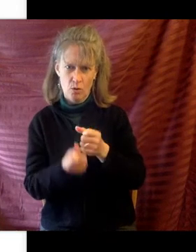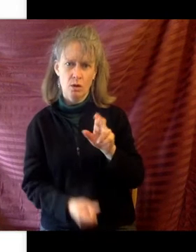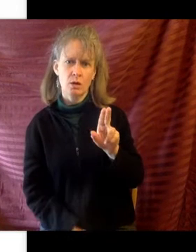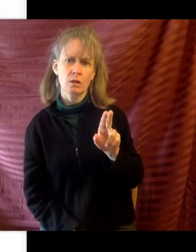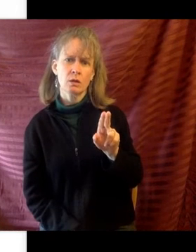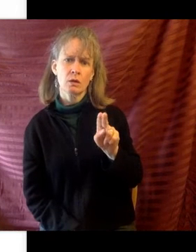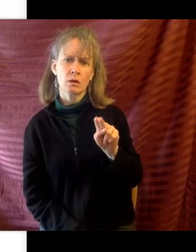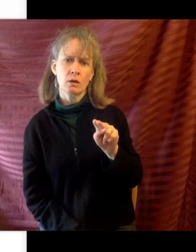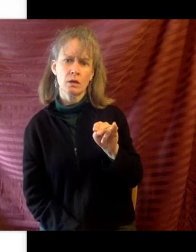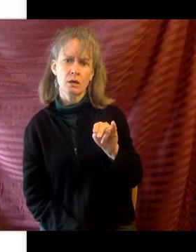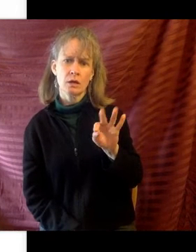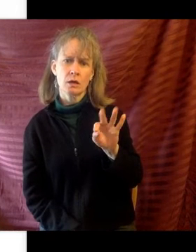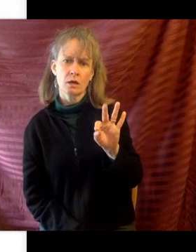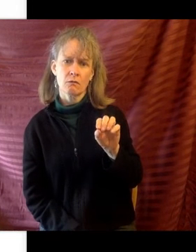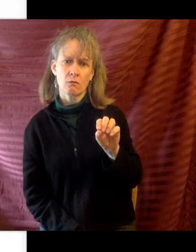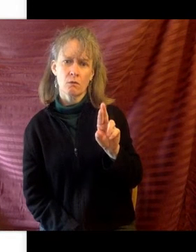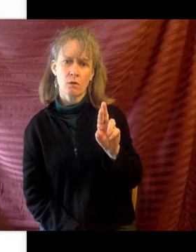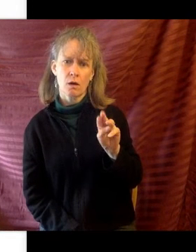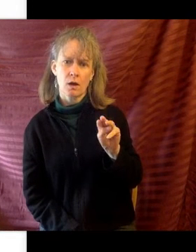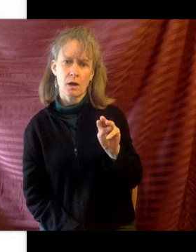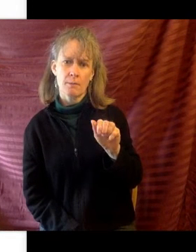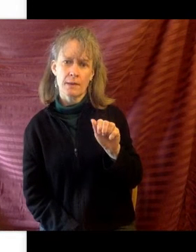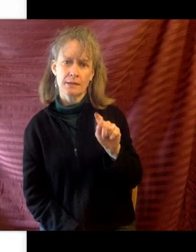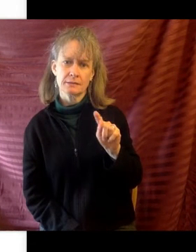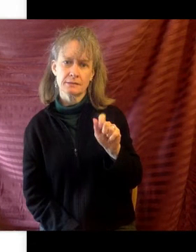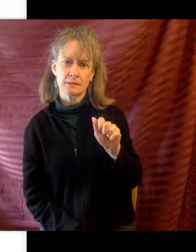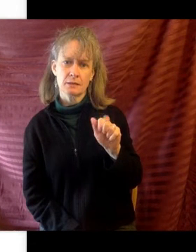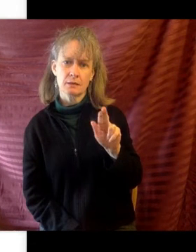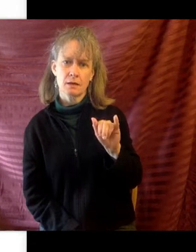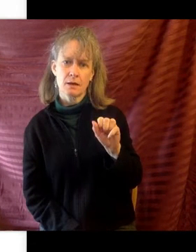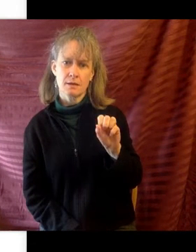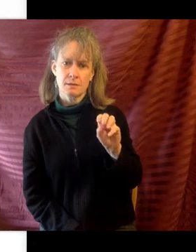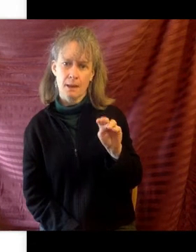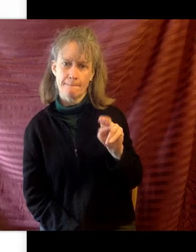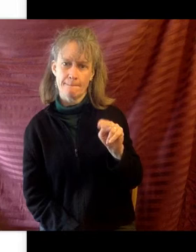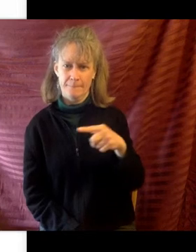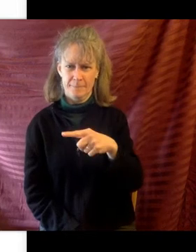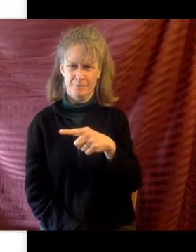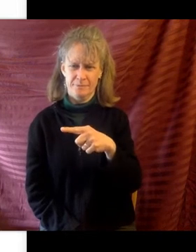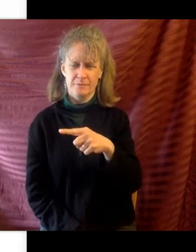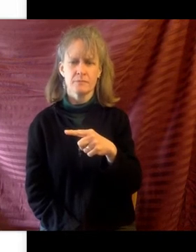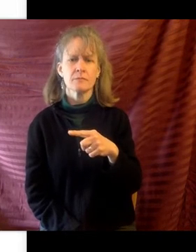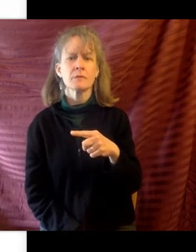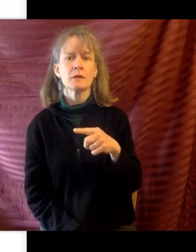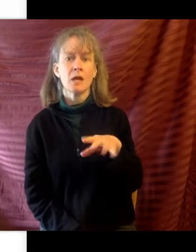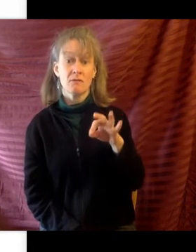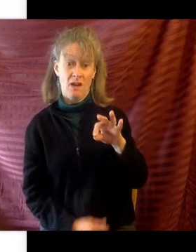uniformitarianism. For example, he found fossil shells of marine organisms